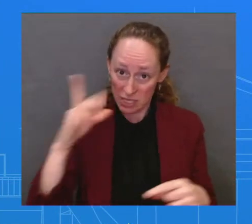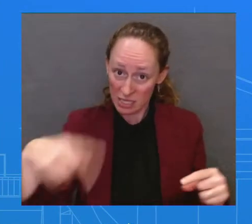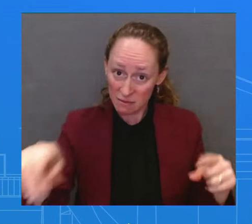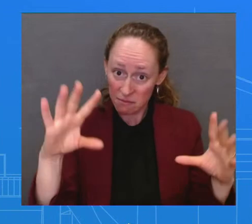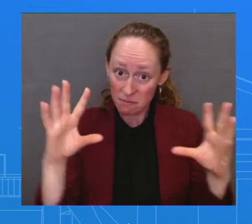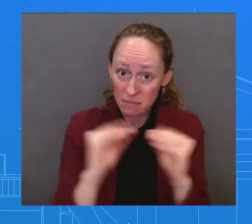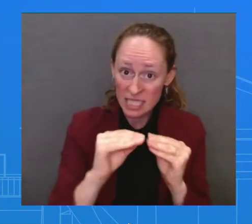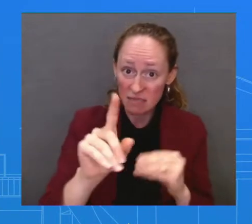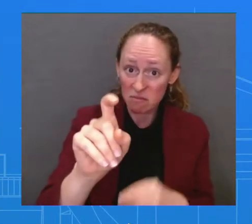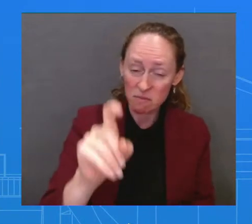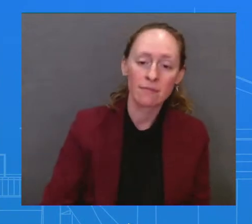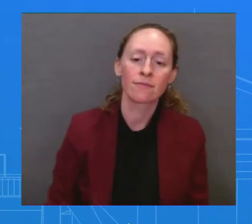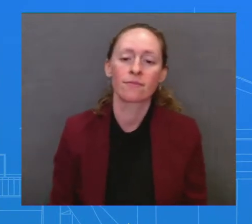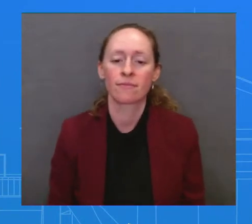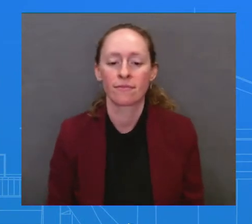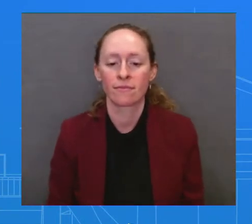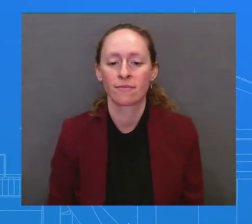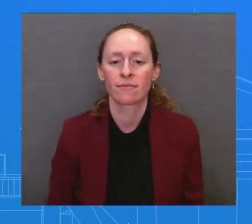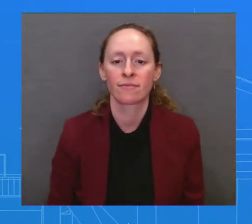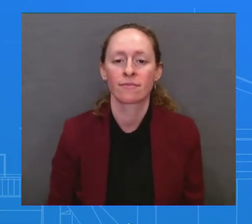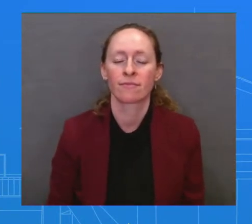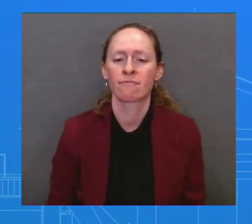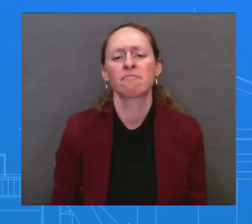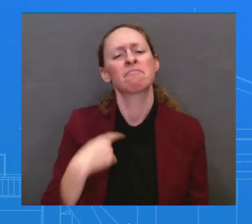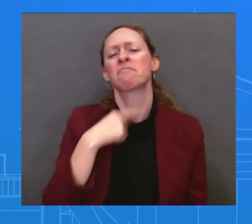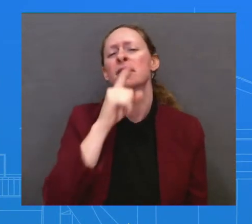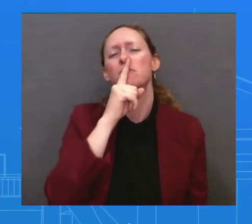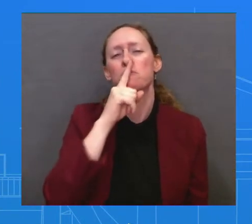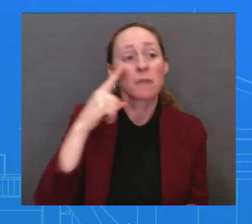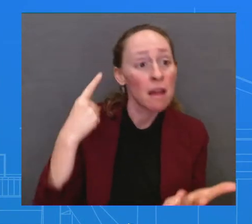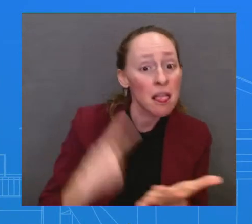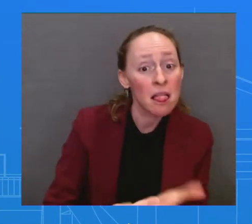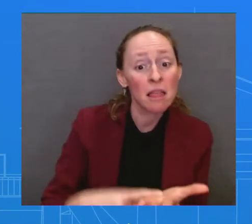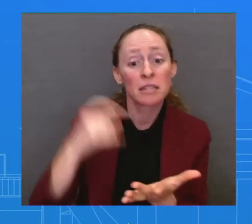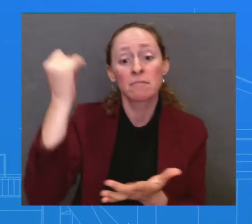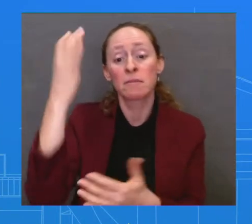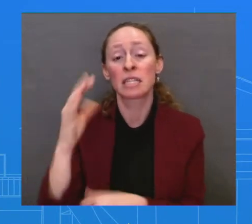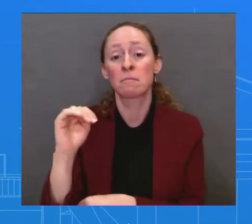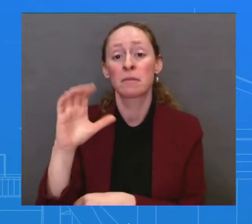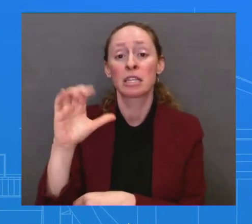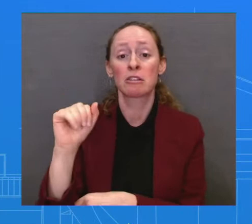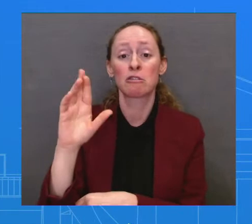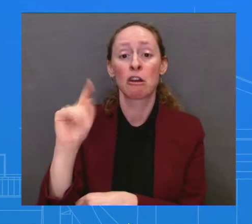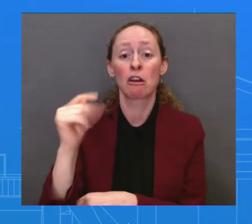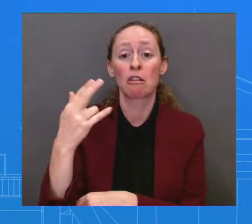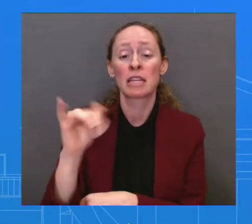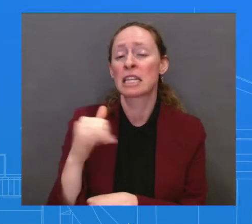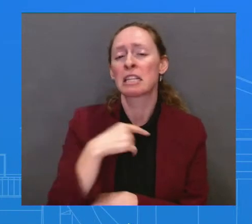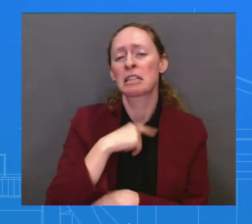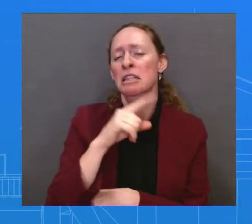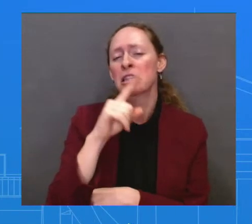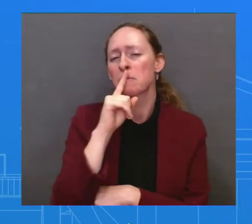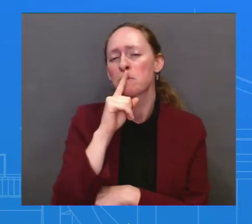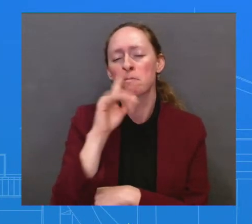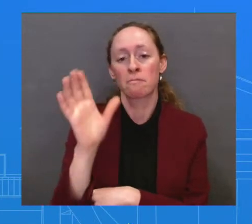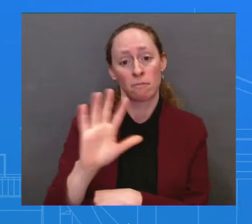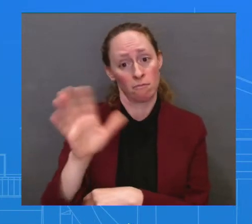has himself been an advocate for the supply of military assistance to Ukraine, has voted for previous packages,